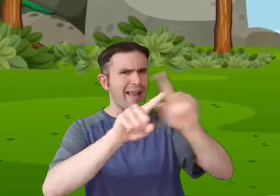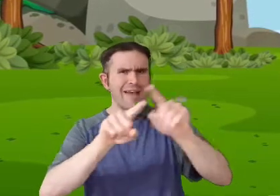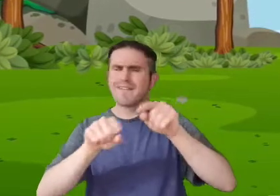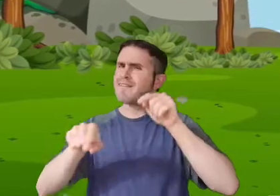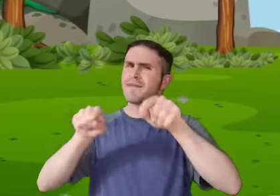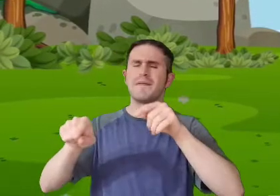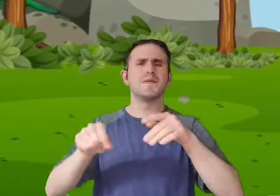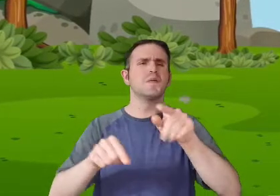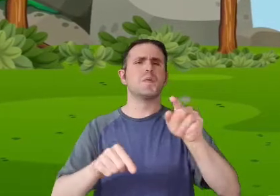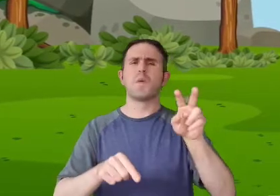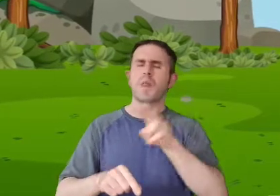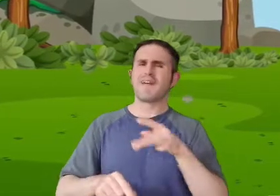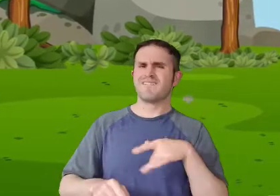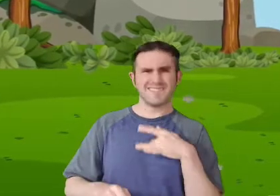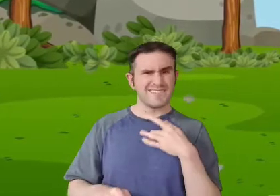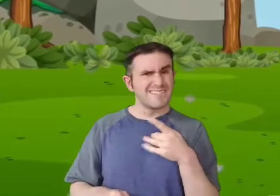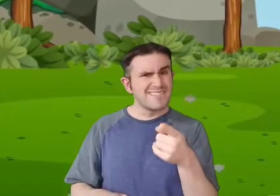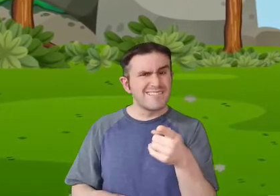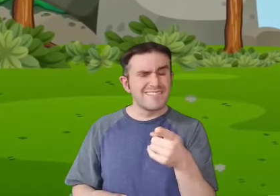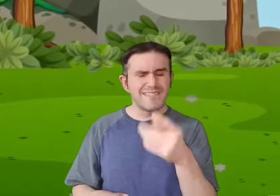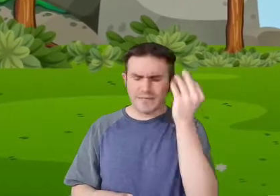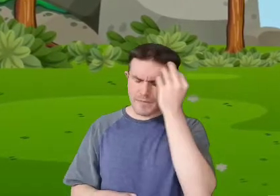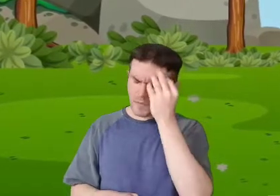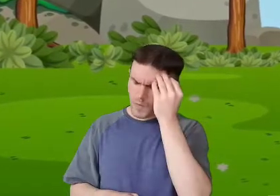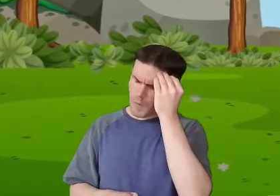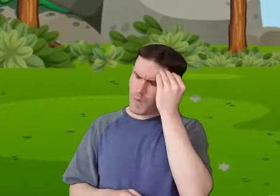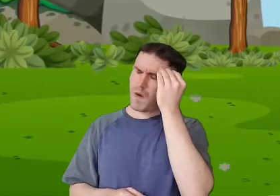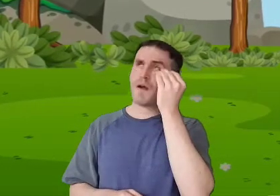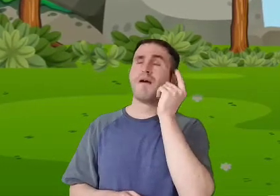think about how they make you feel and then you can use that as an inspiration!